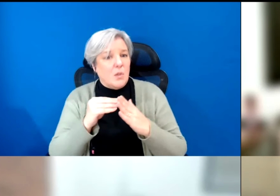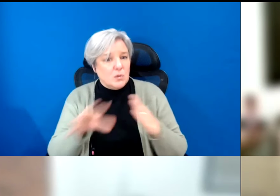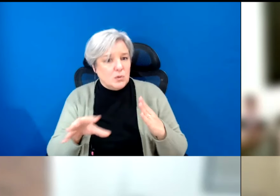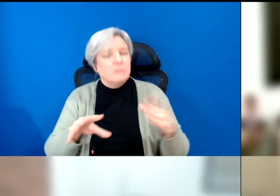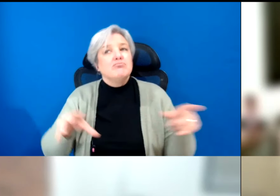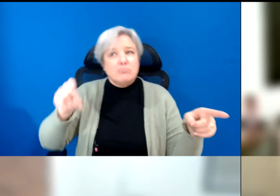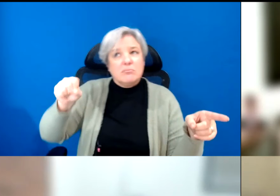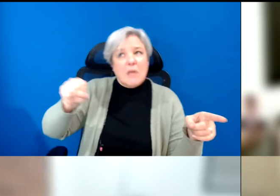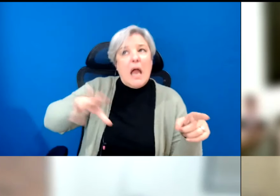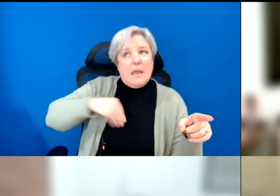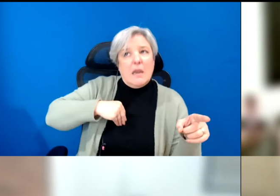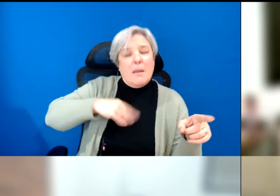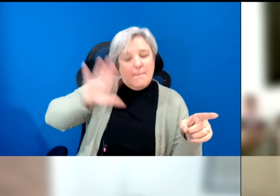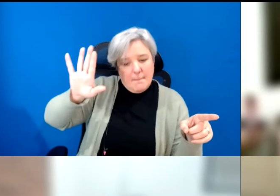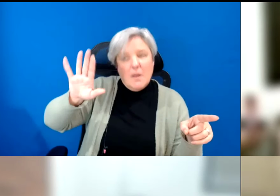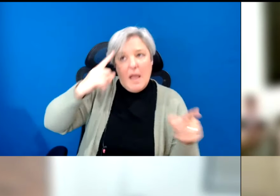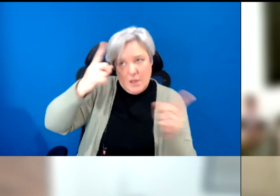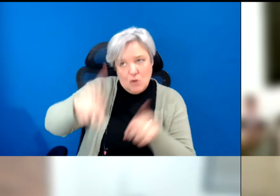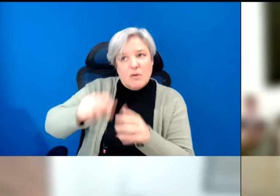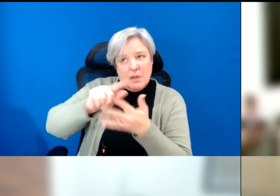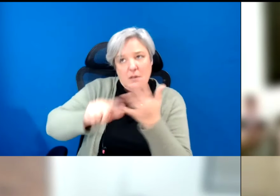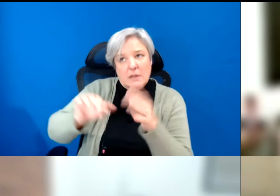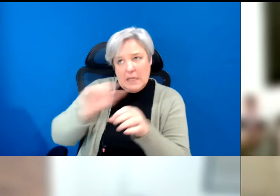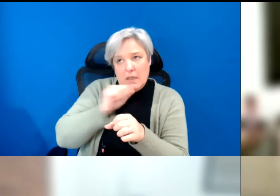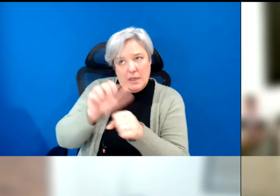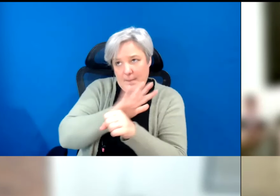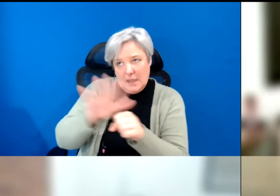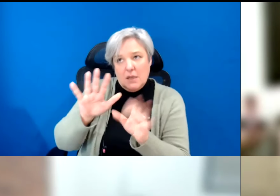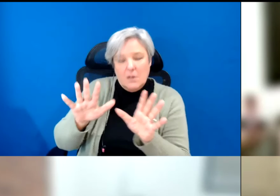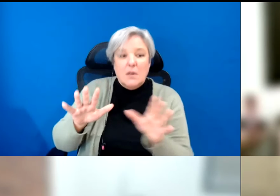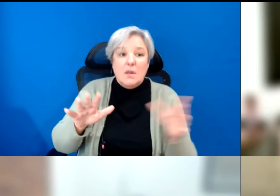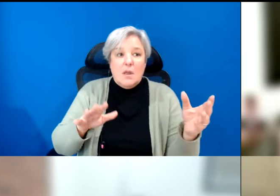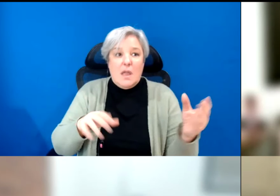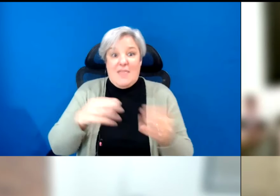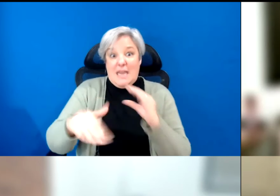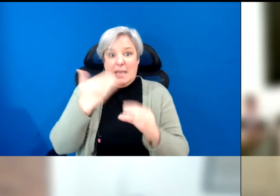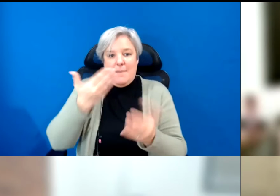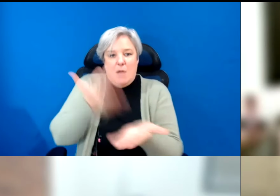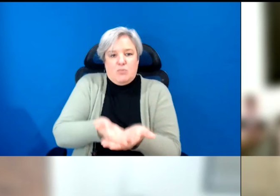the fact that they are in agreement with it that incomplete. And then we could here in our office, we'll just kind of match up